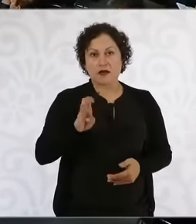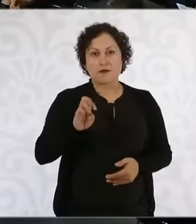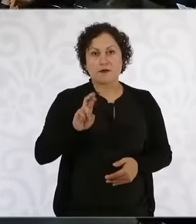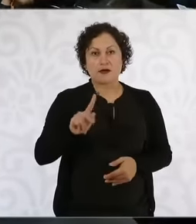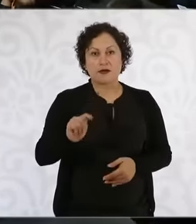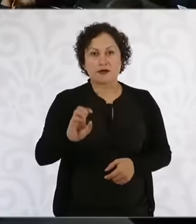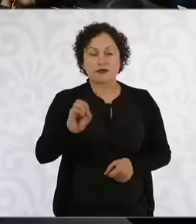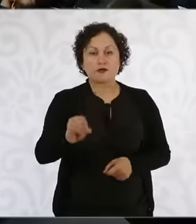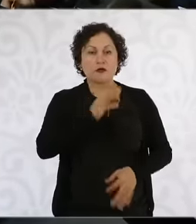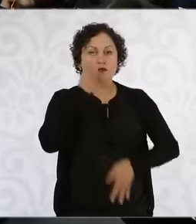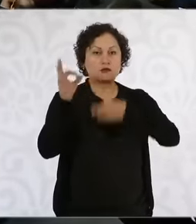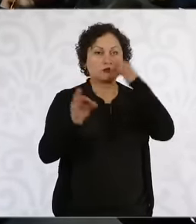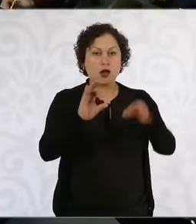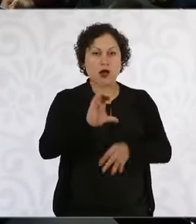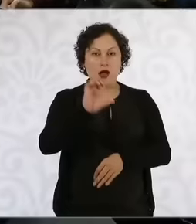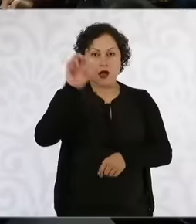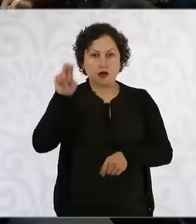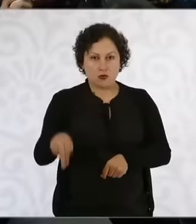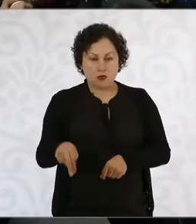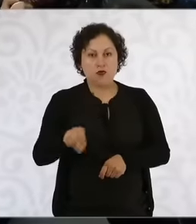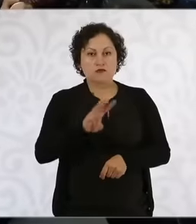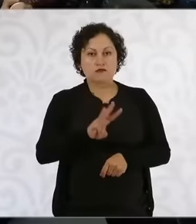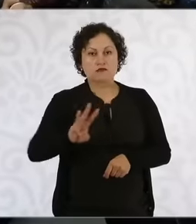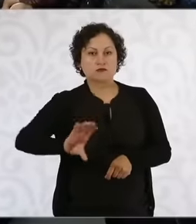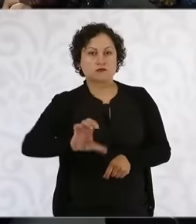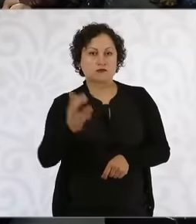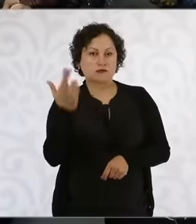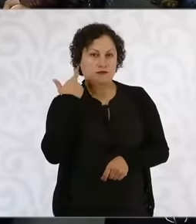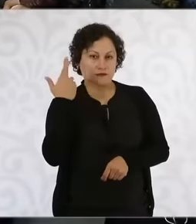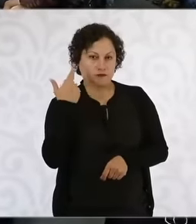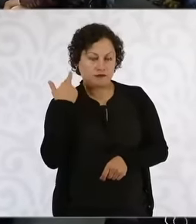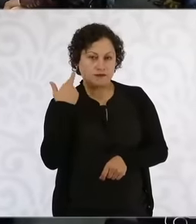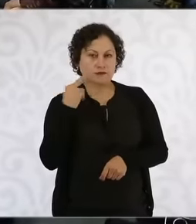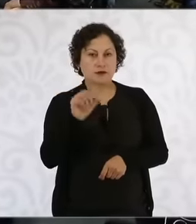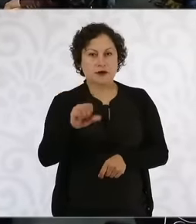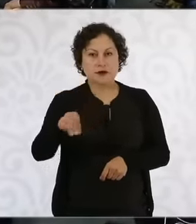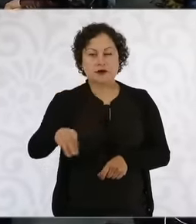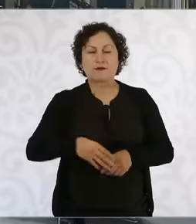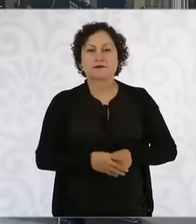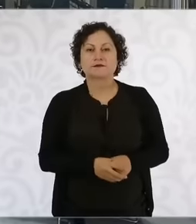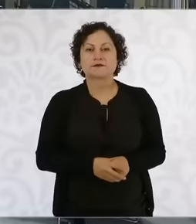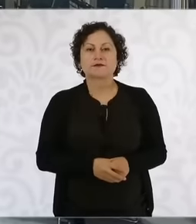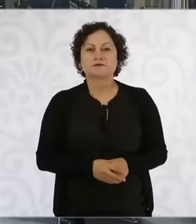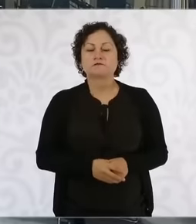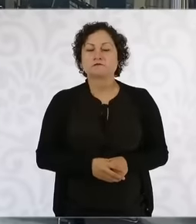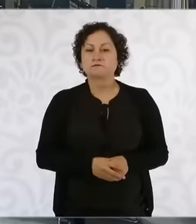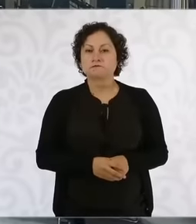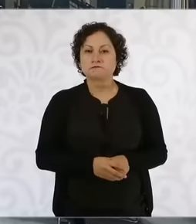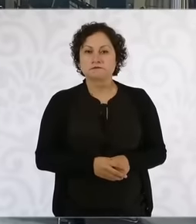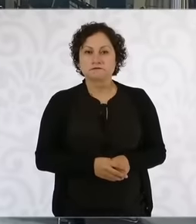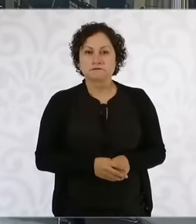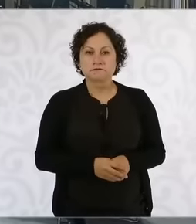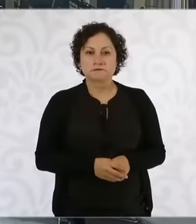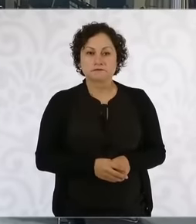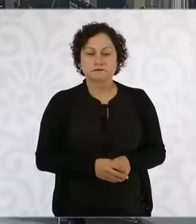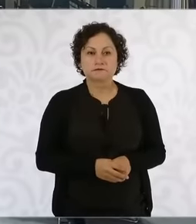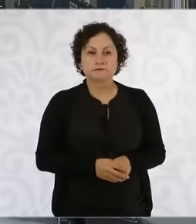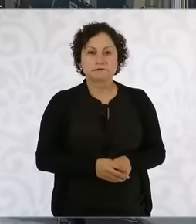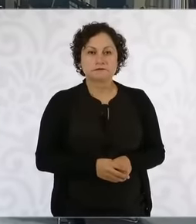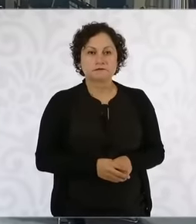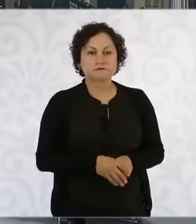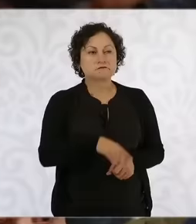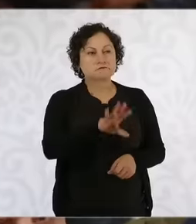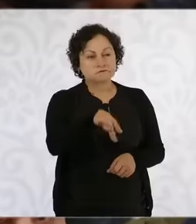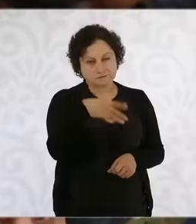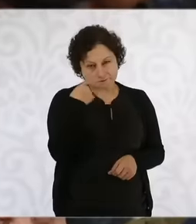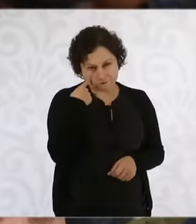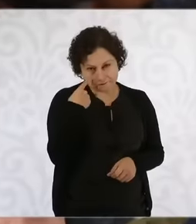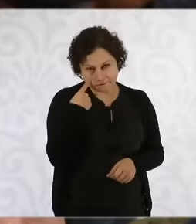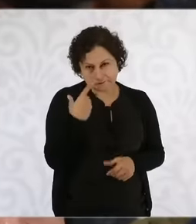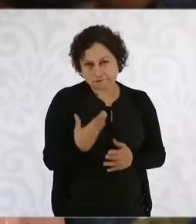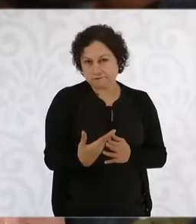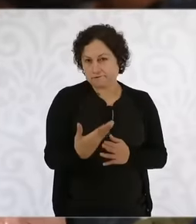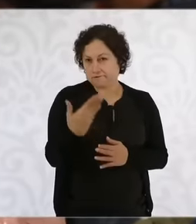from Cancún frequently cat.com and is now president this one ago eh Last year